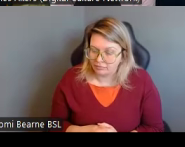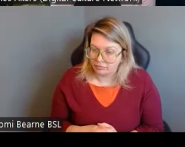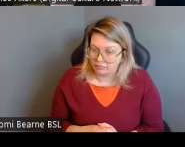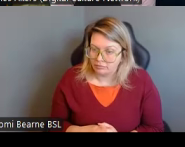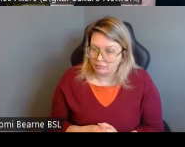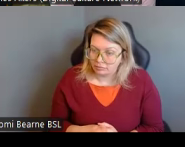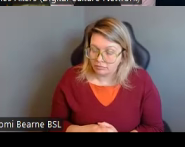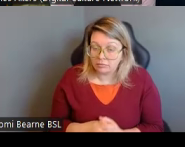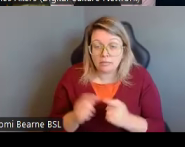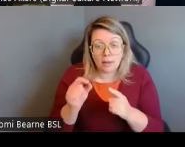"Postcode data," great.